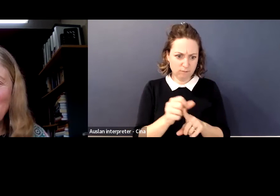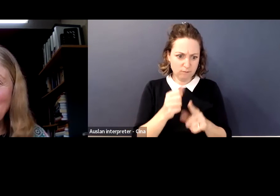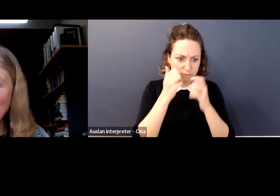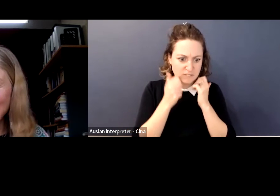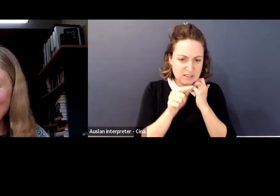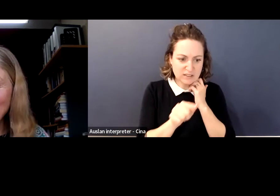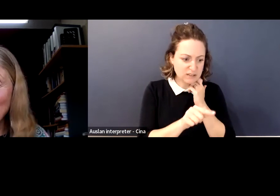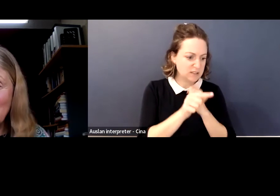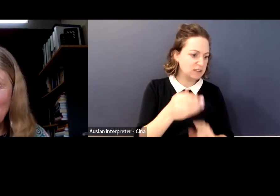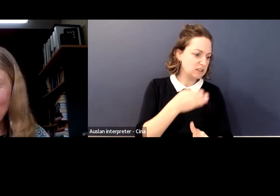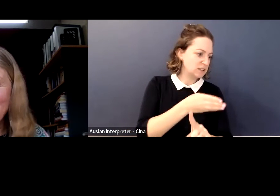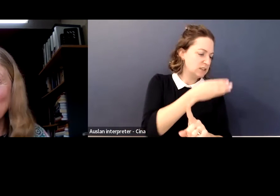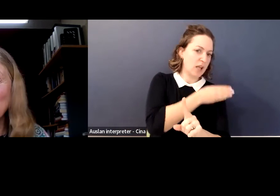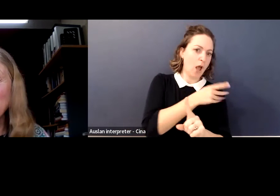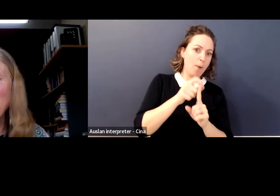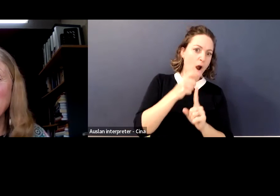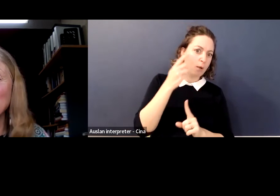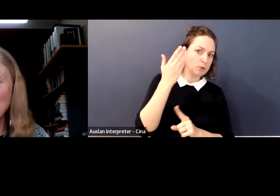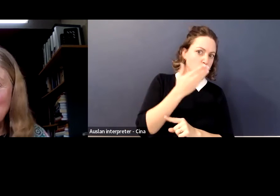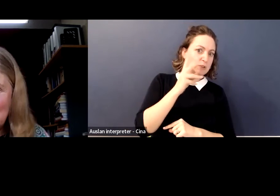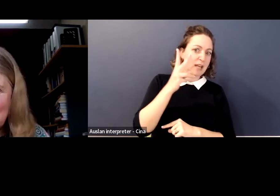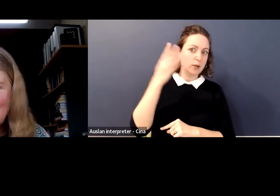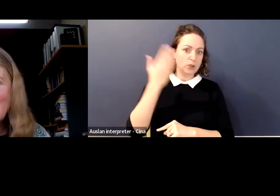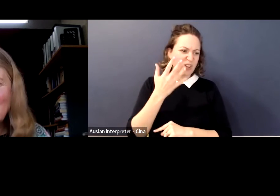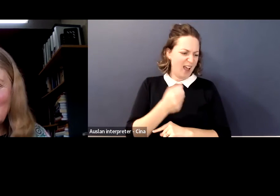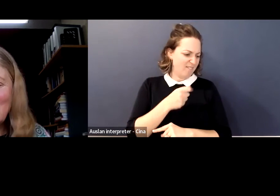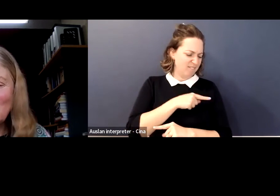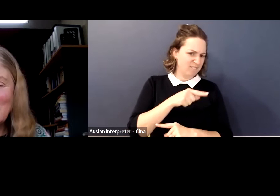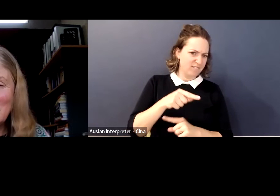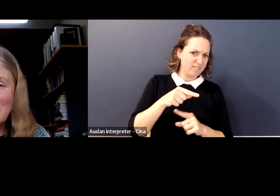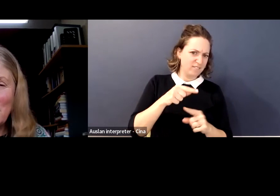back in primary school, secondary school that perhaps were missed. So again, we need to think